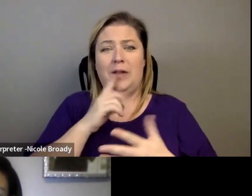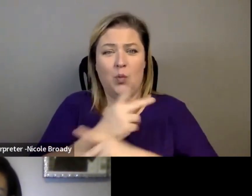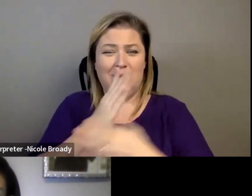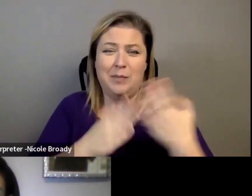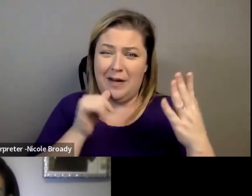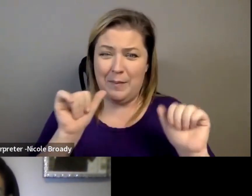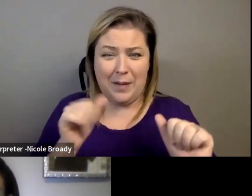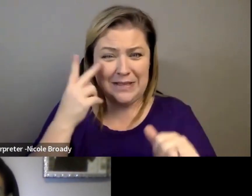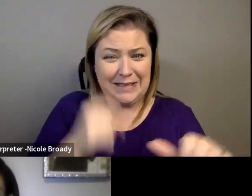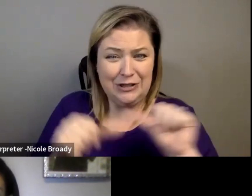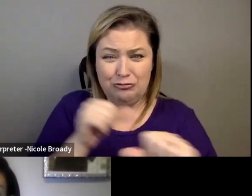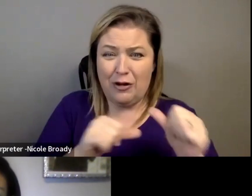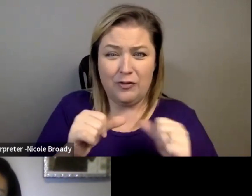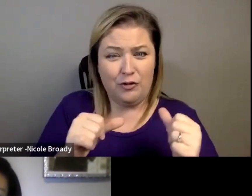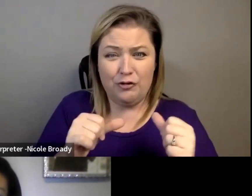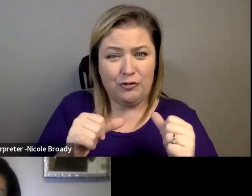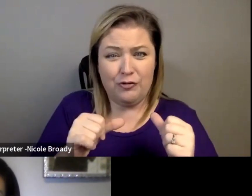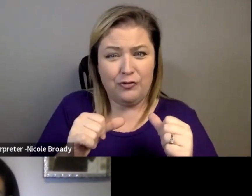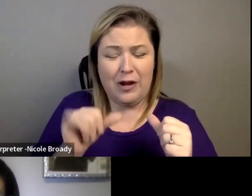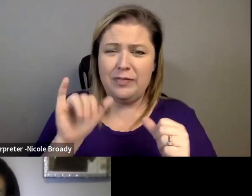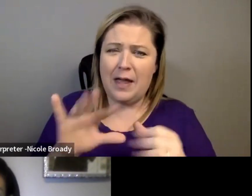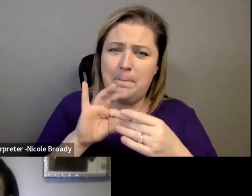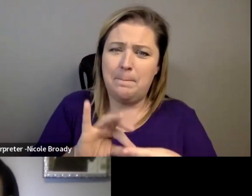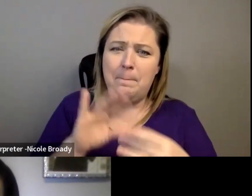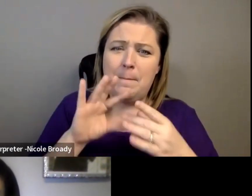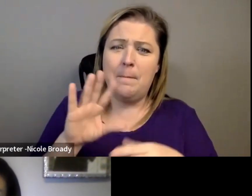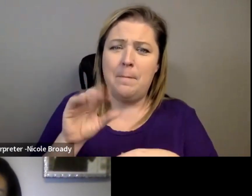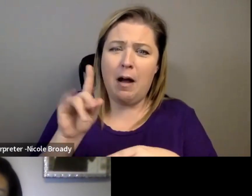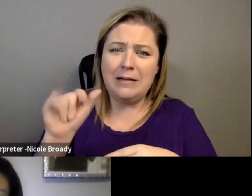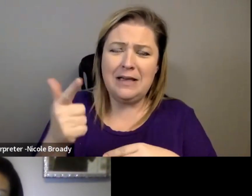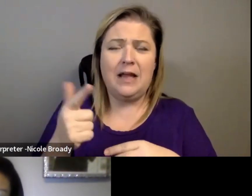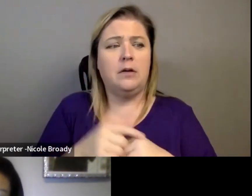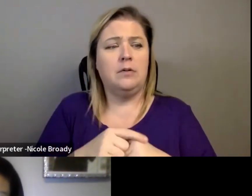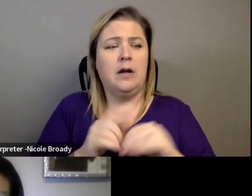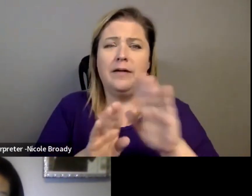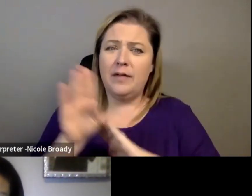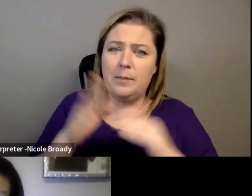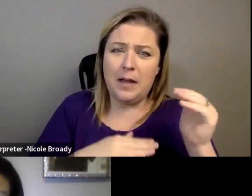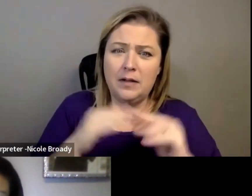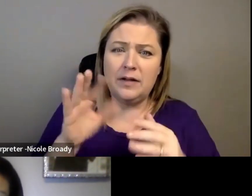being able to continue with that bonding or friendship building your memories creating. Thank you.